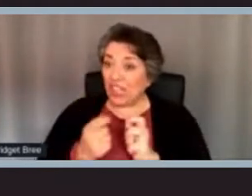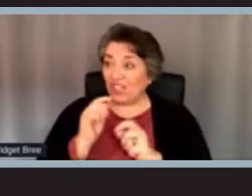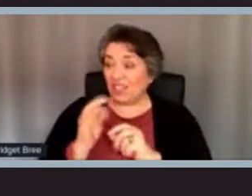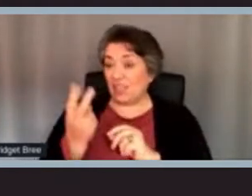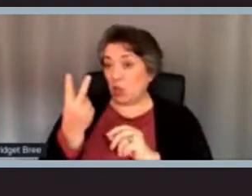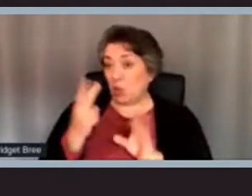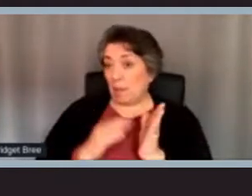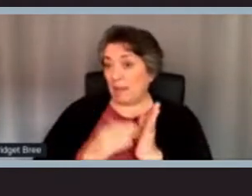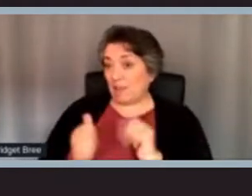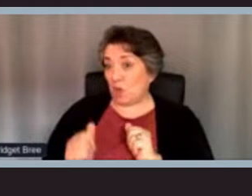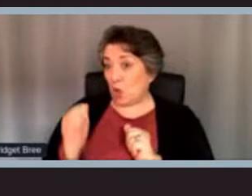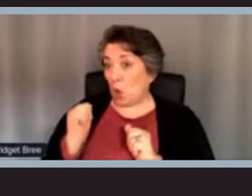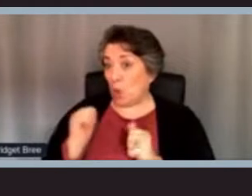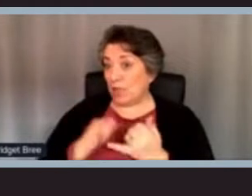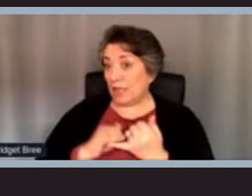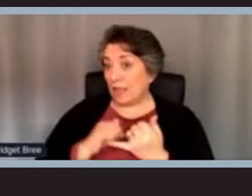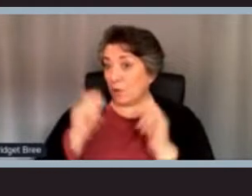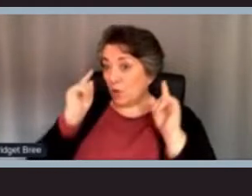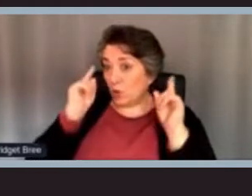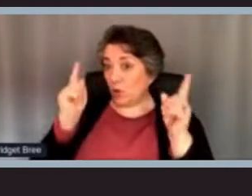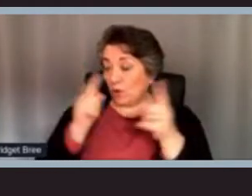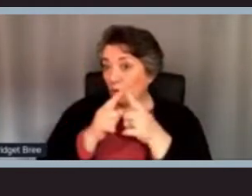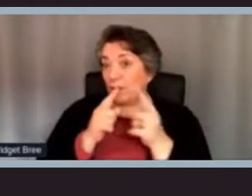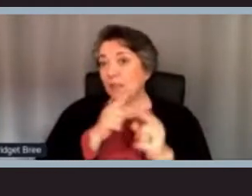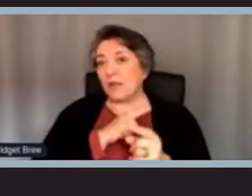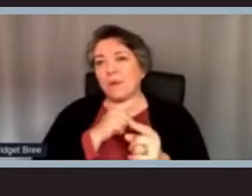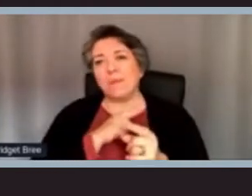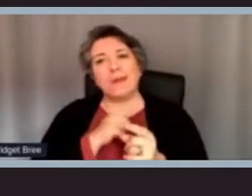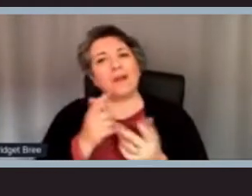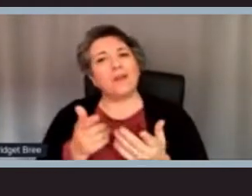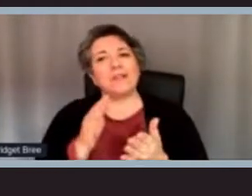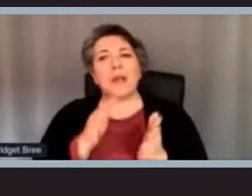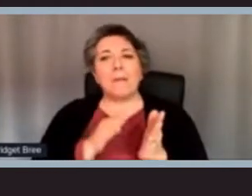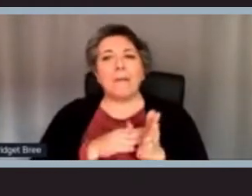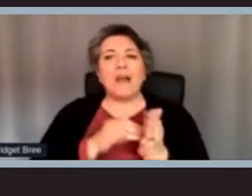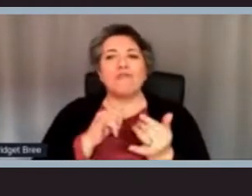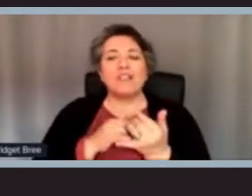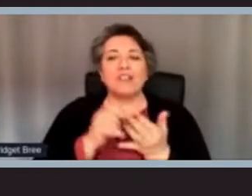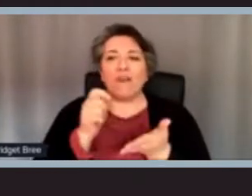Since we’re quite used to Microsoft Office changing quite frequently now we’re on Microsoft